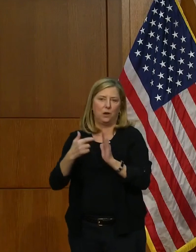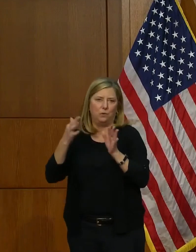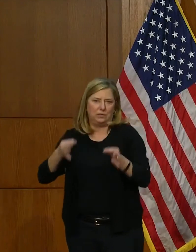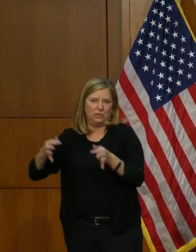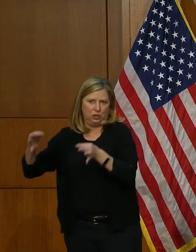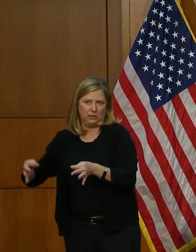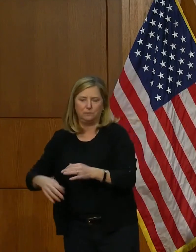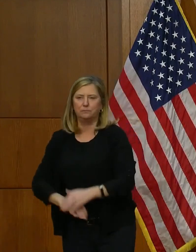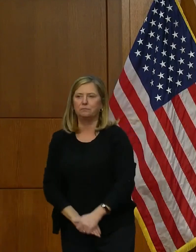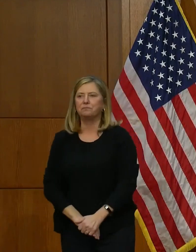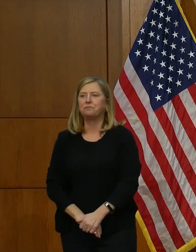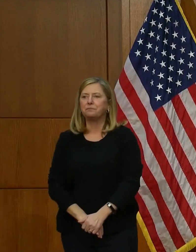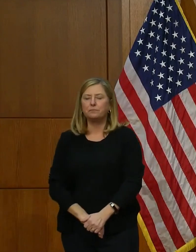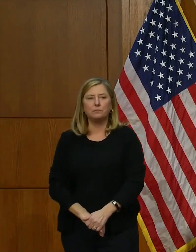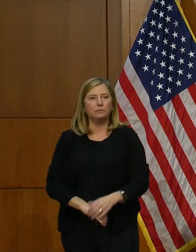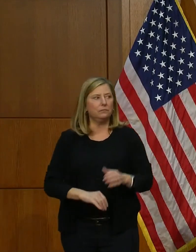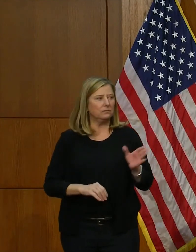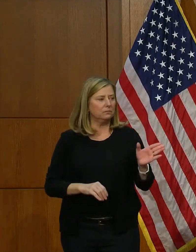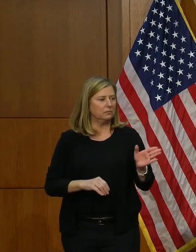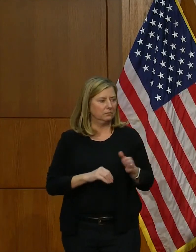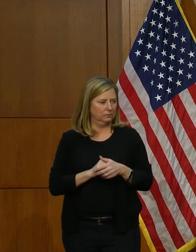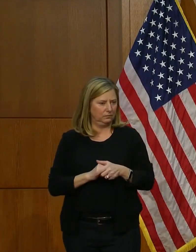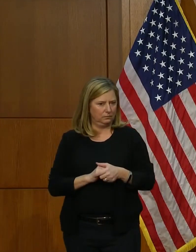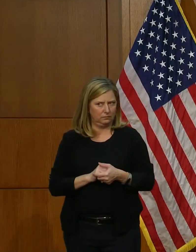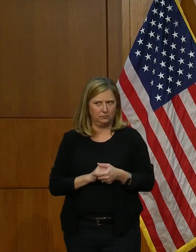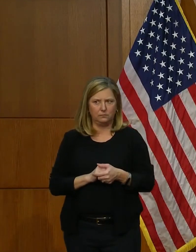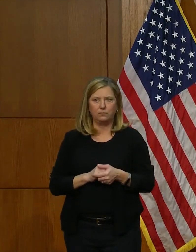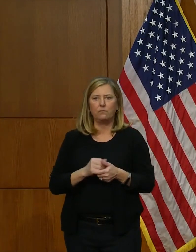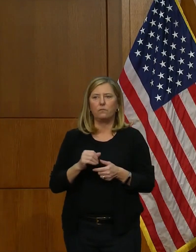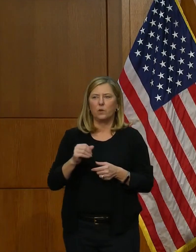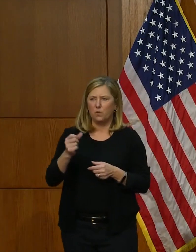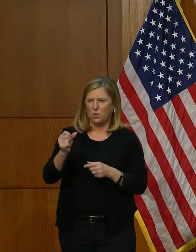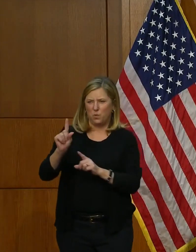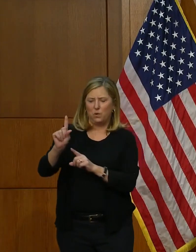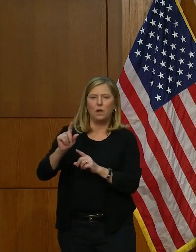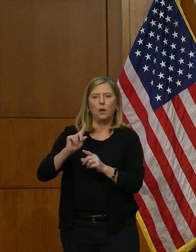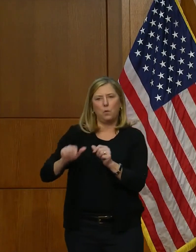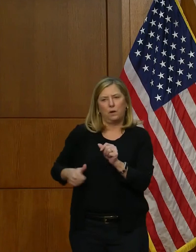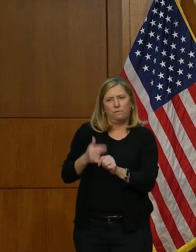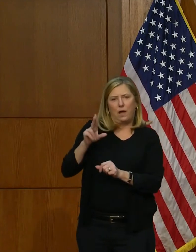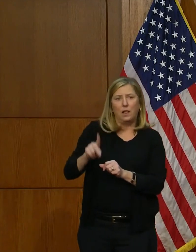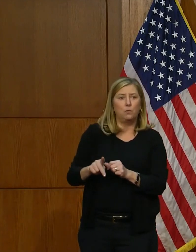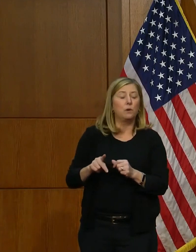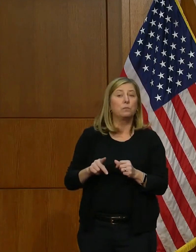CASE BEFORE WE COULD CHANGE THE GUIDELINES. SHE'S I WAS